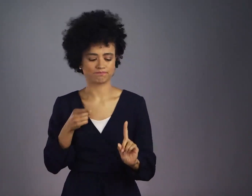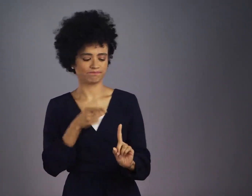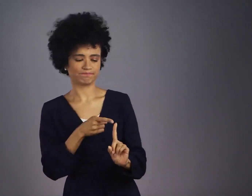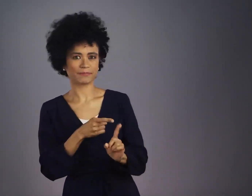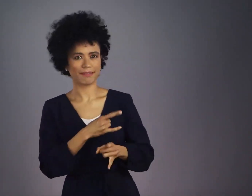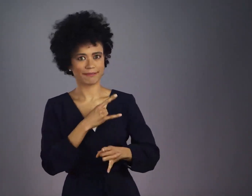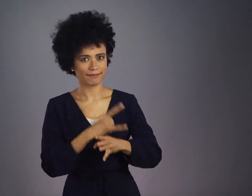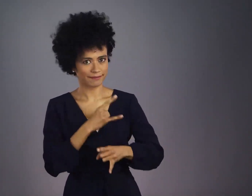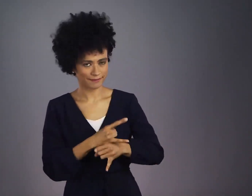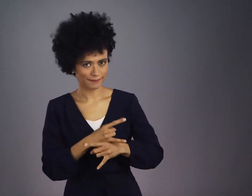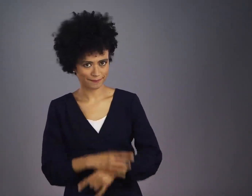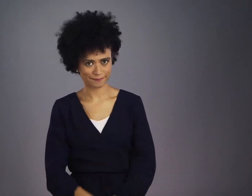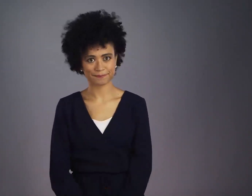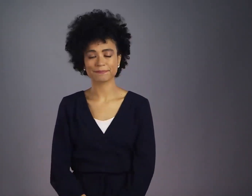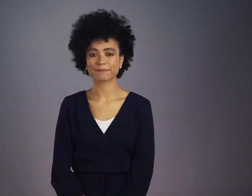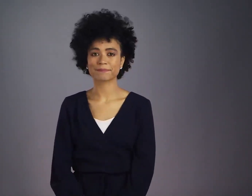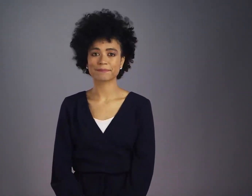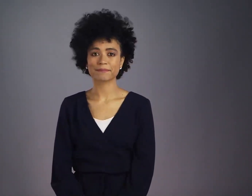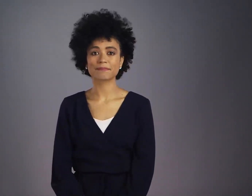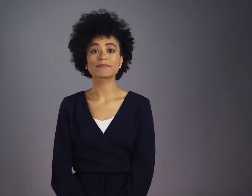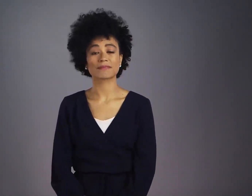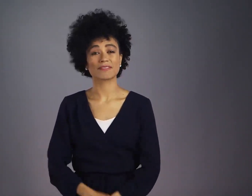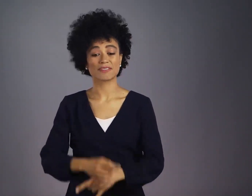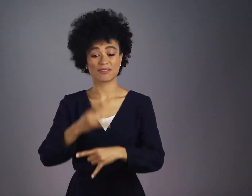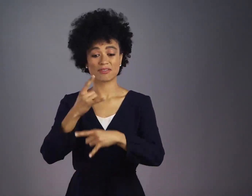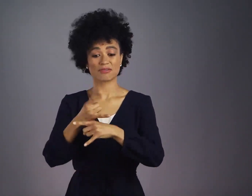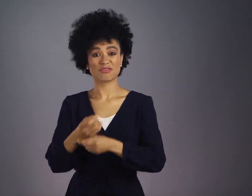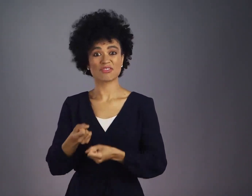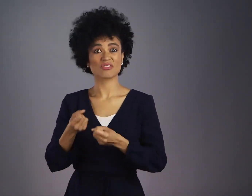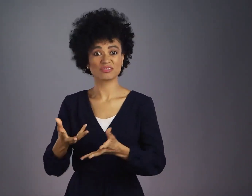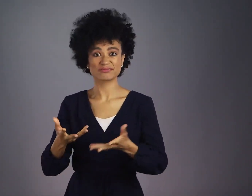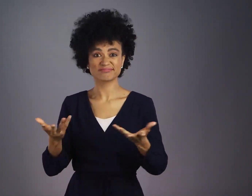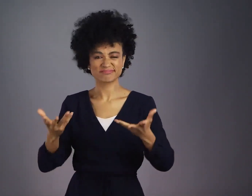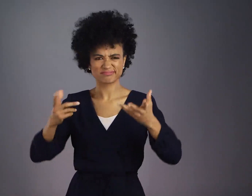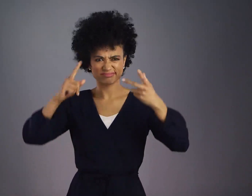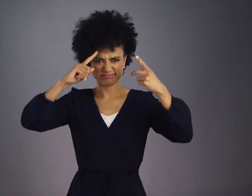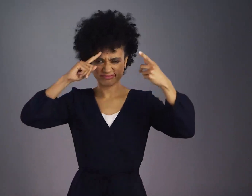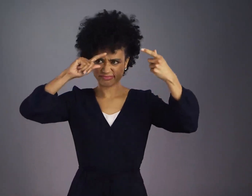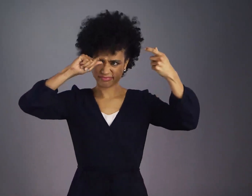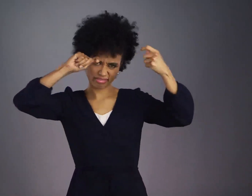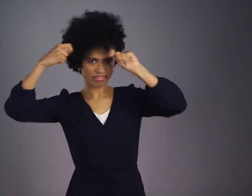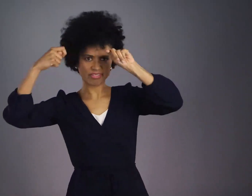but in nearly every instance the alcoholic only seems to be unloving and inconsiderate;